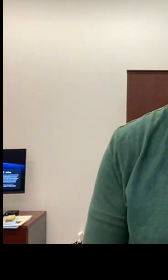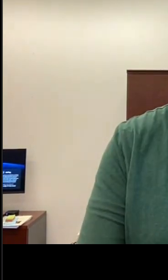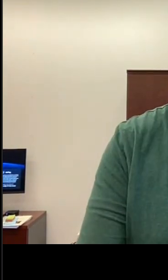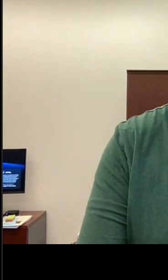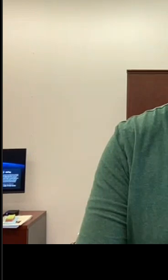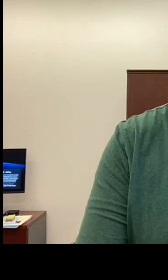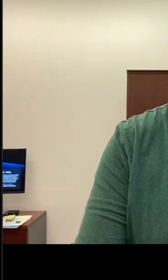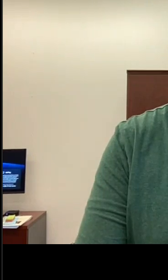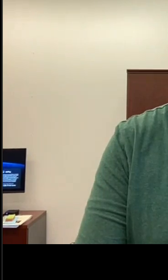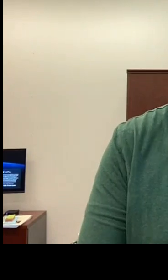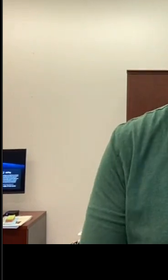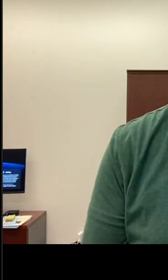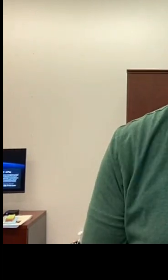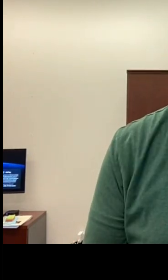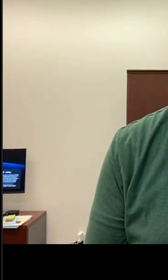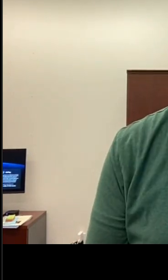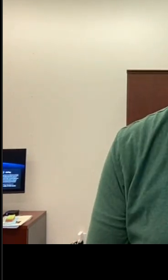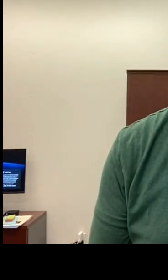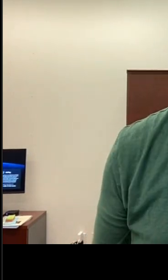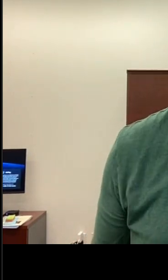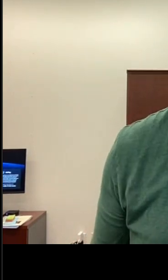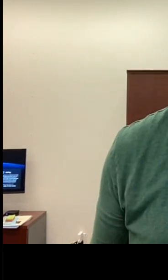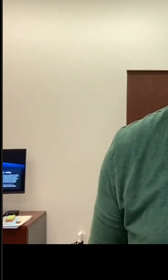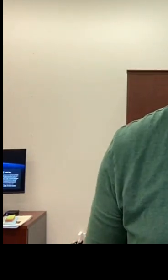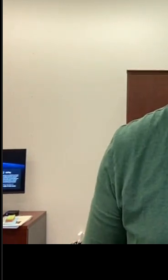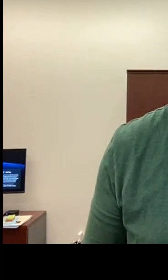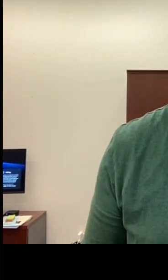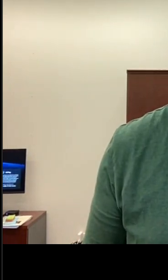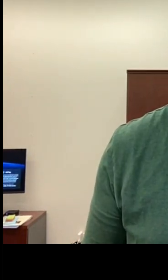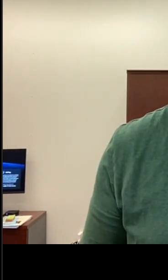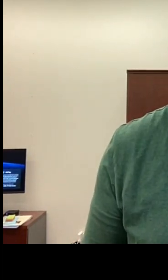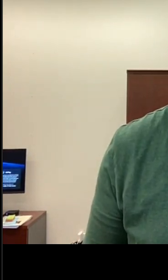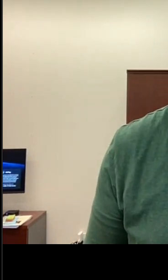chat or question box as well. It can take a couple of weeks to get that